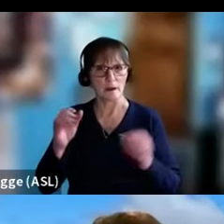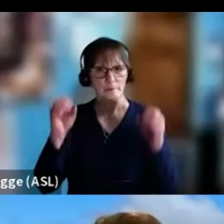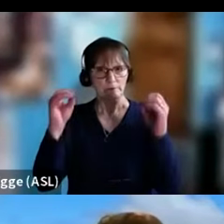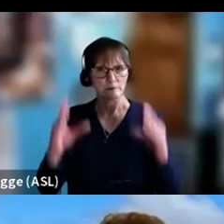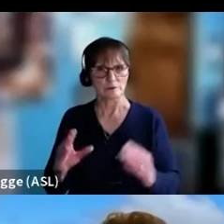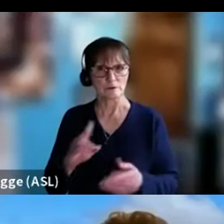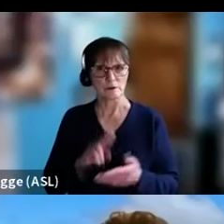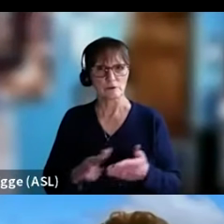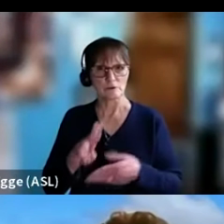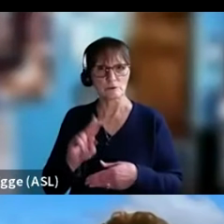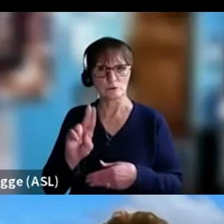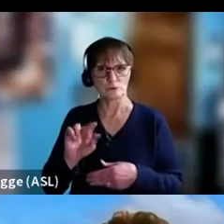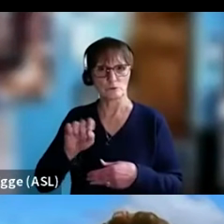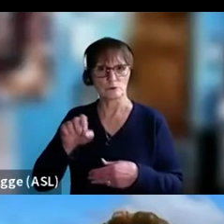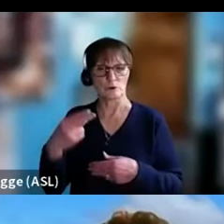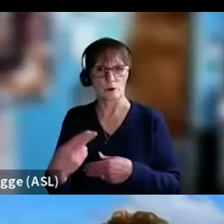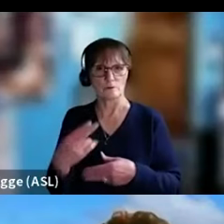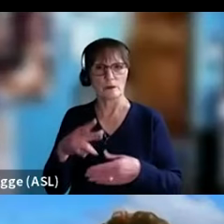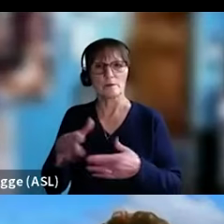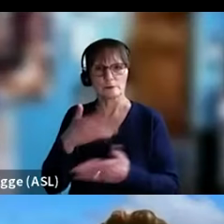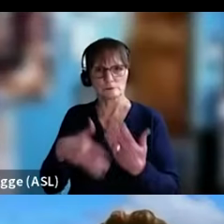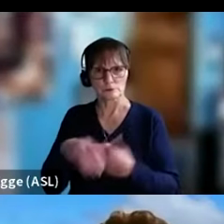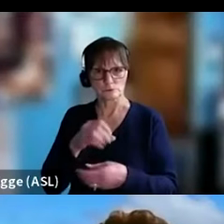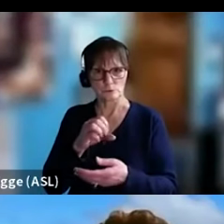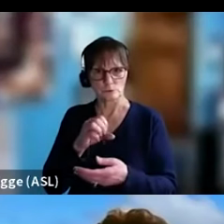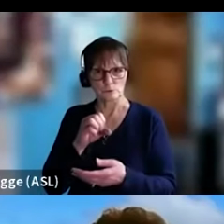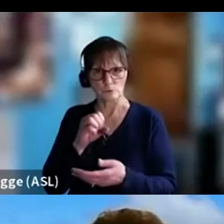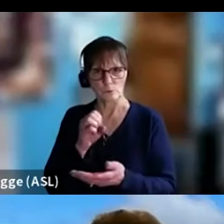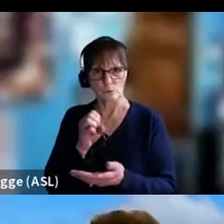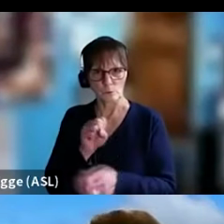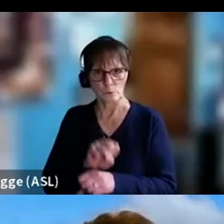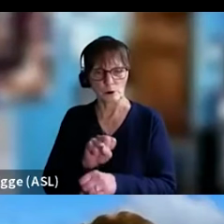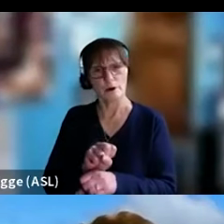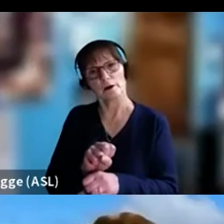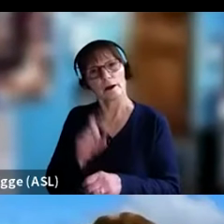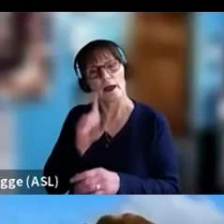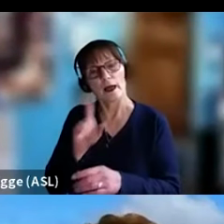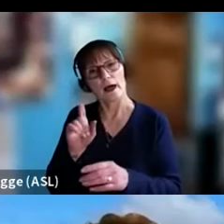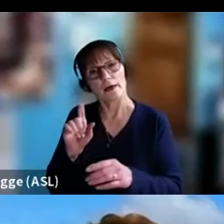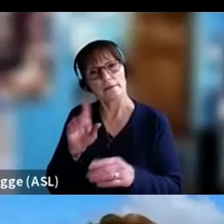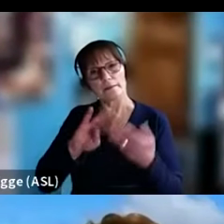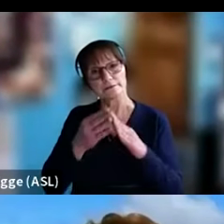I have a shared appointment in the College of Social Work and the Department of City and Metropolitan Planning. And I'm also the associate director